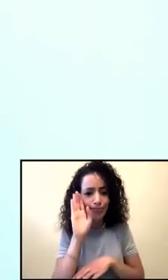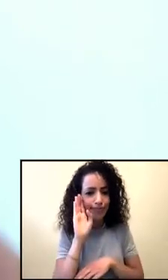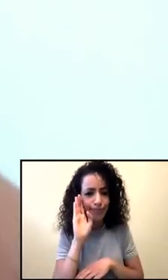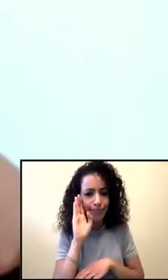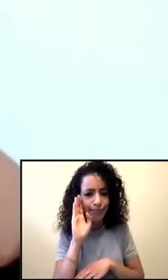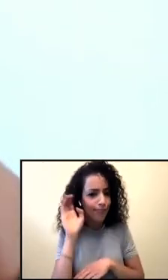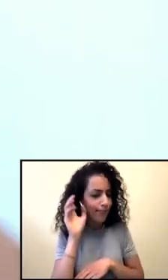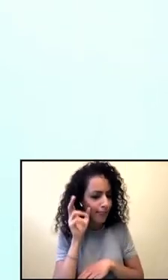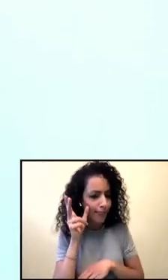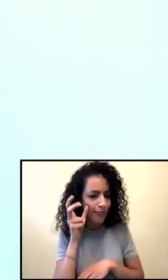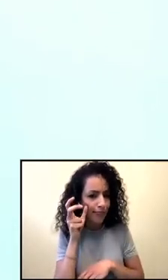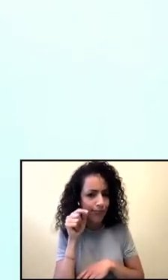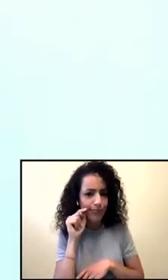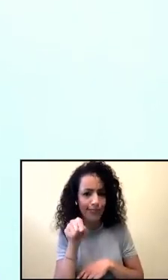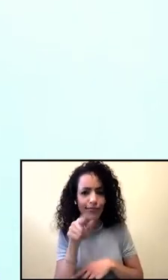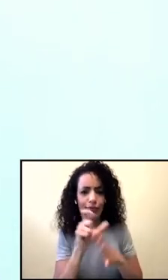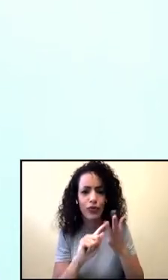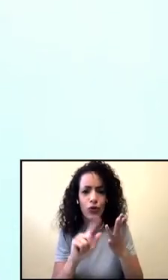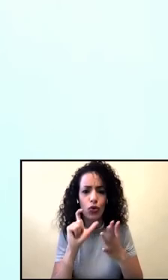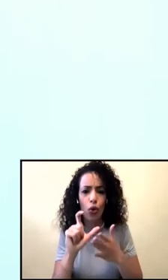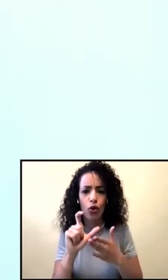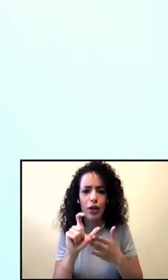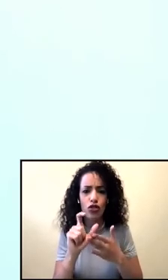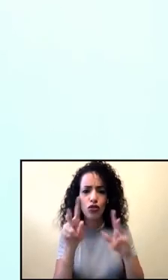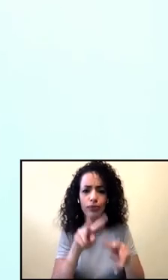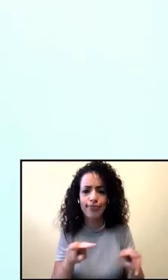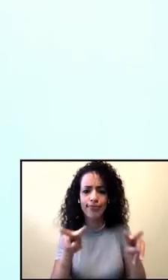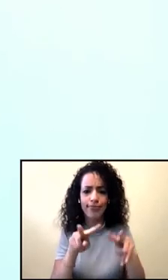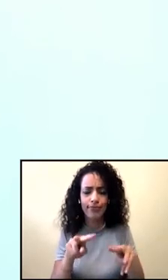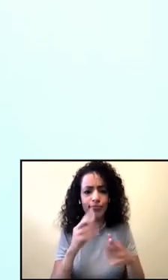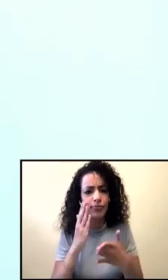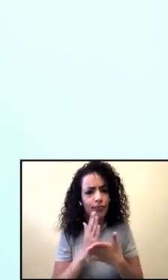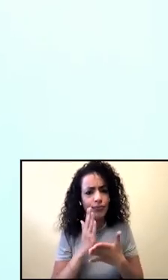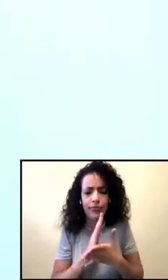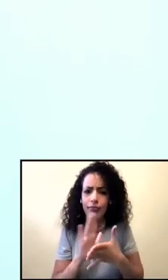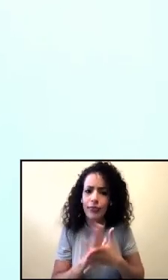It was a real privilege to co-produce it with my colleague Emily Mason, and with Ghazal, who's here